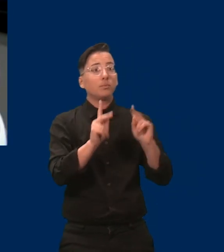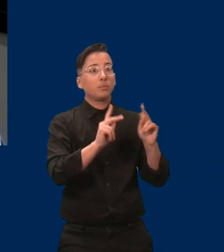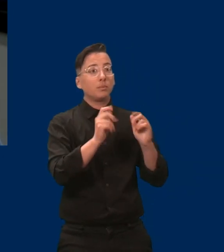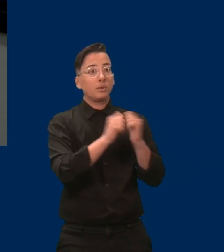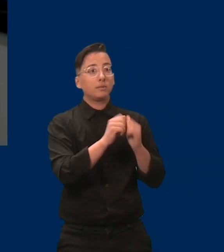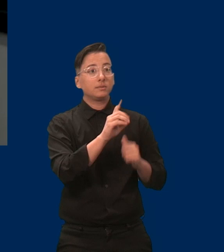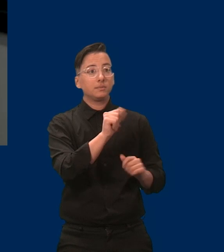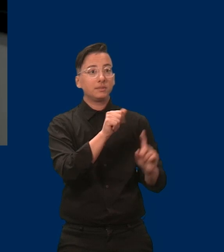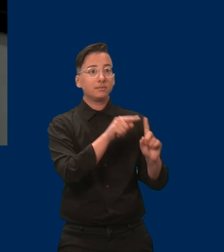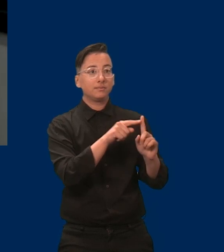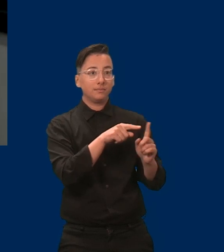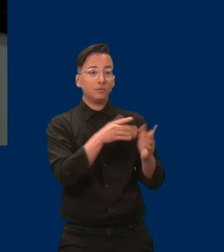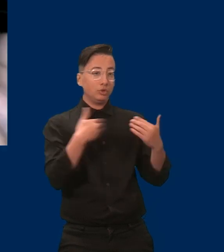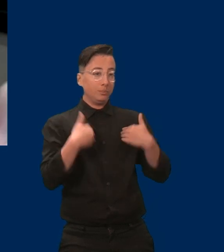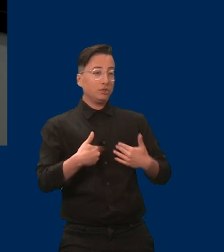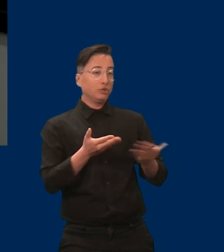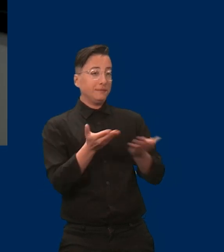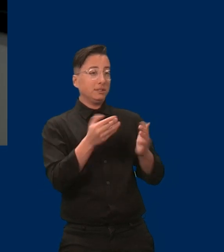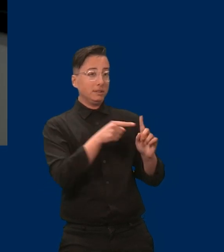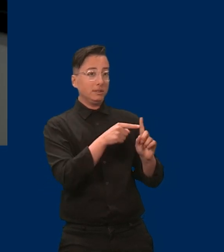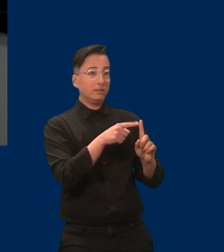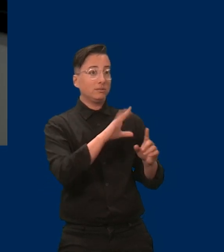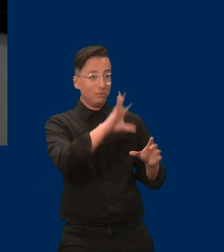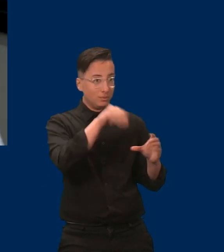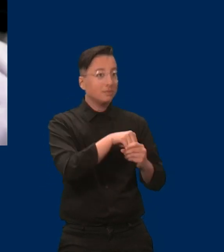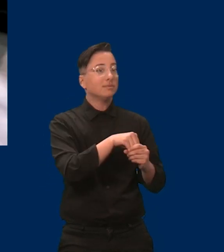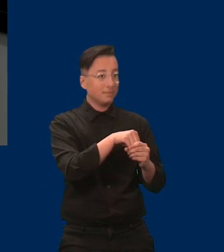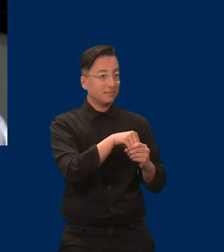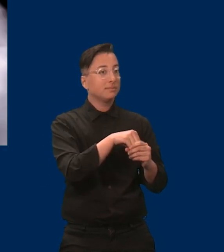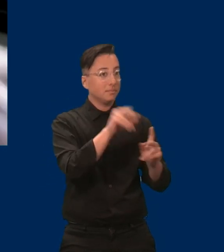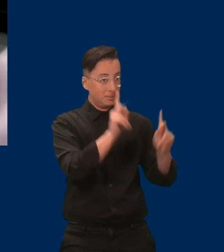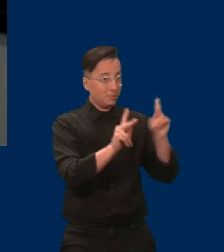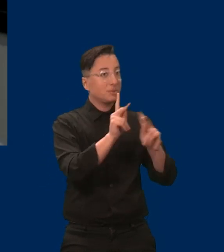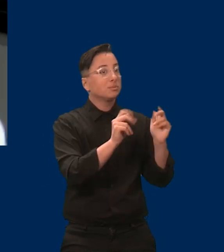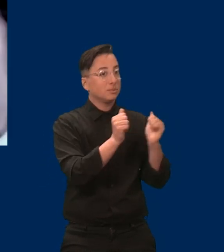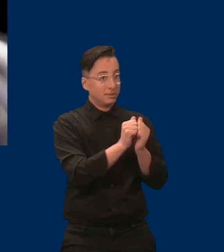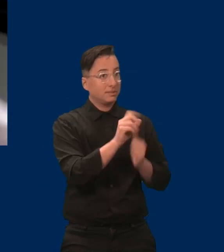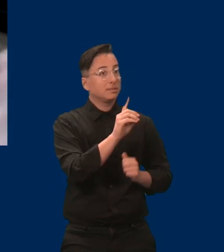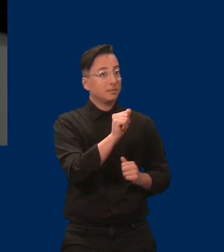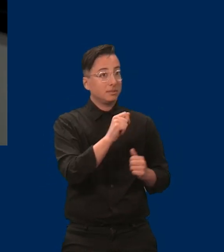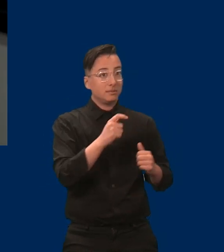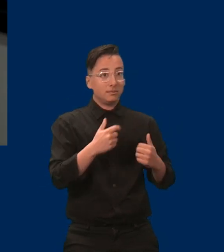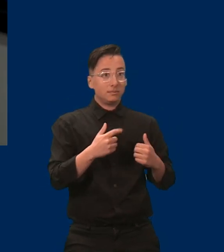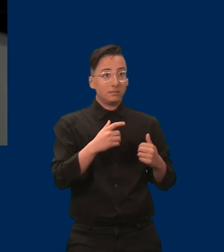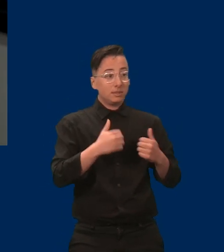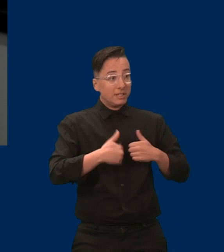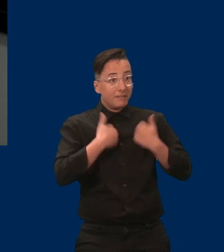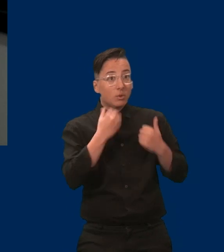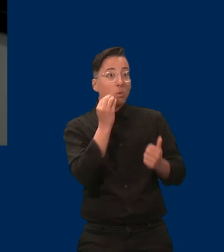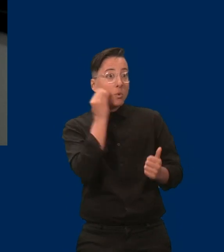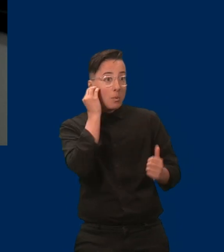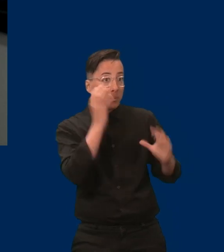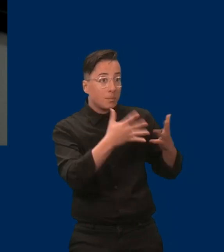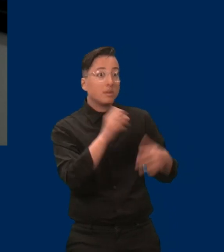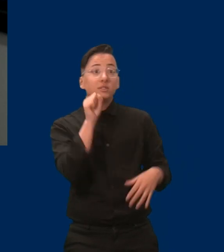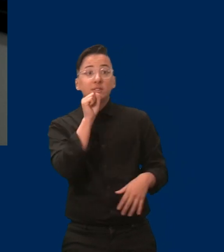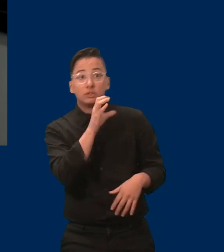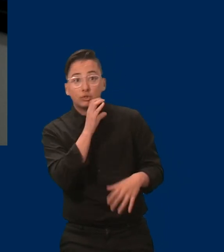And that includes folks that are living in group homes, elderly services, people with disabilities, anybody that fits